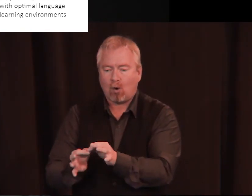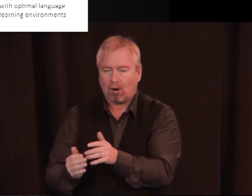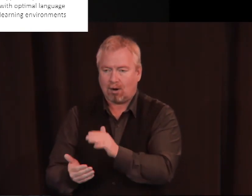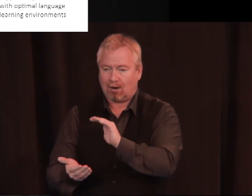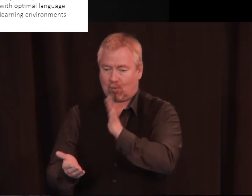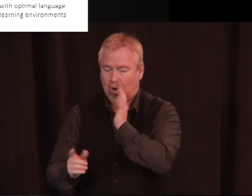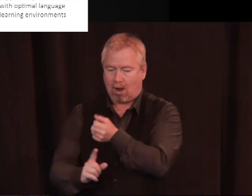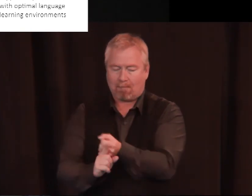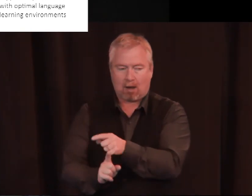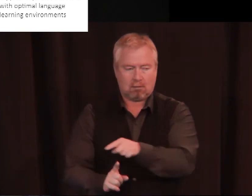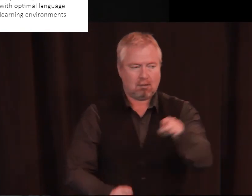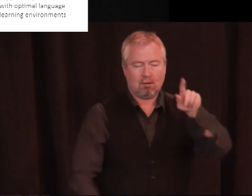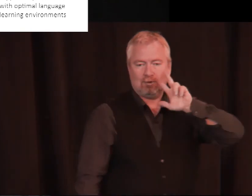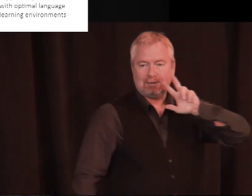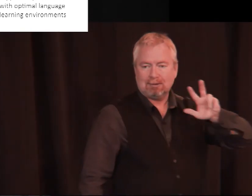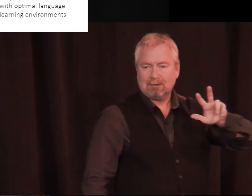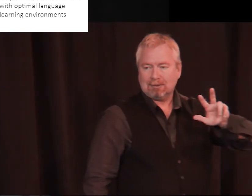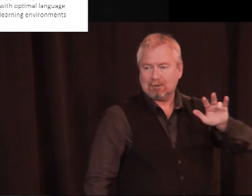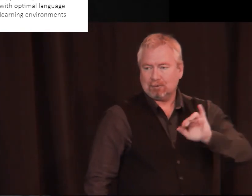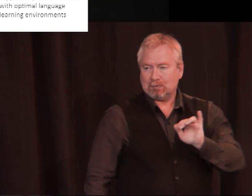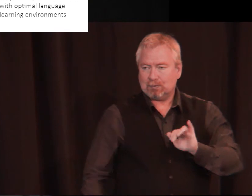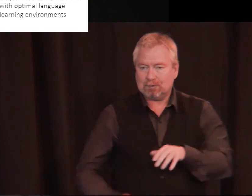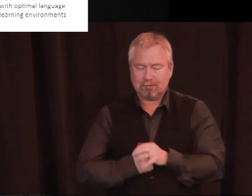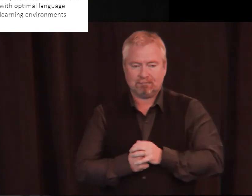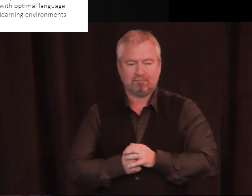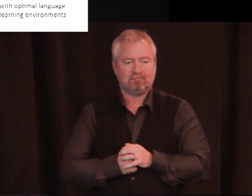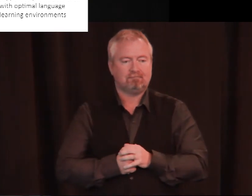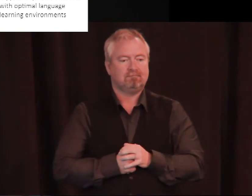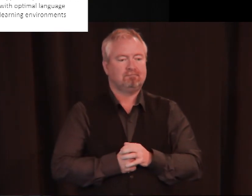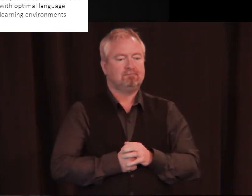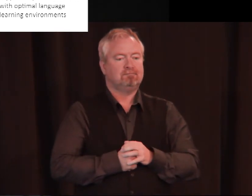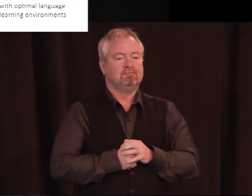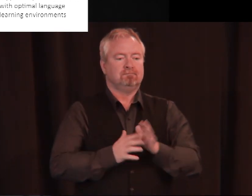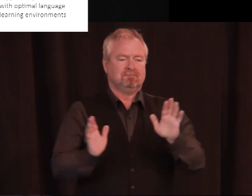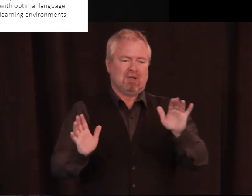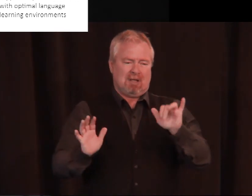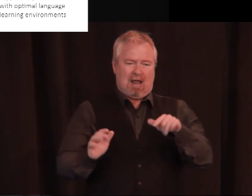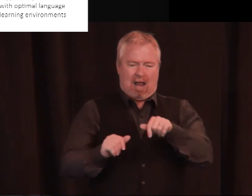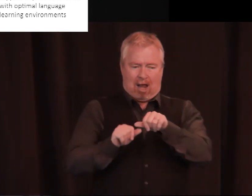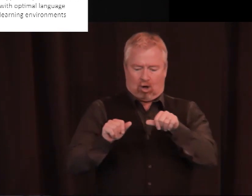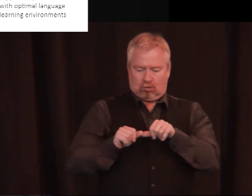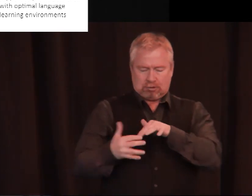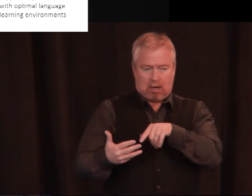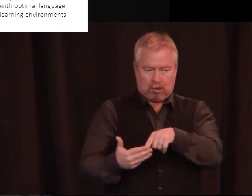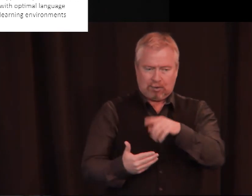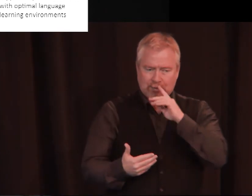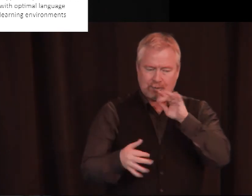And, so, this is another area where we can really try to provide support for families